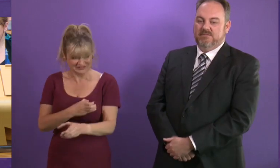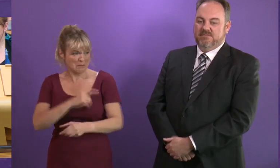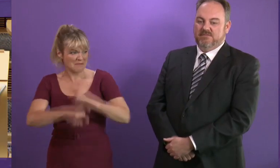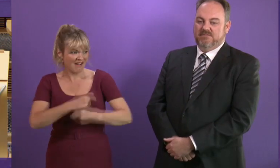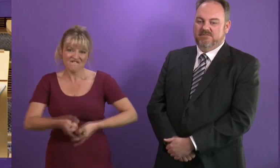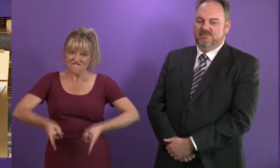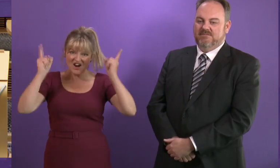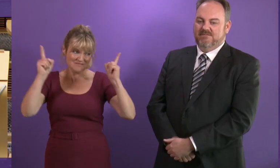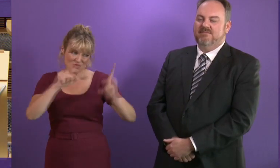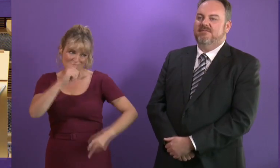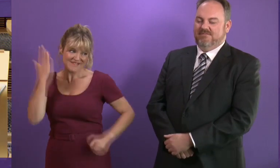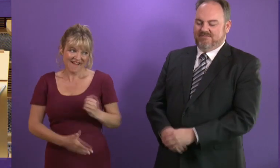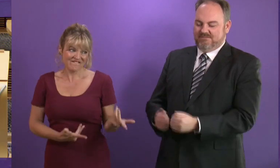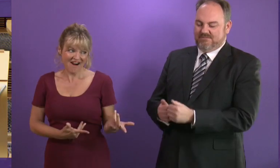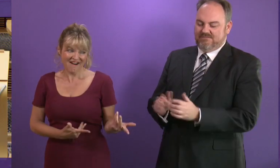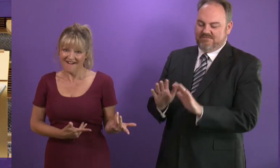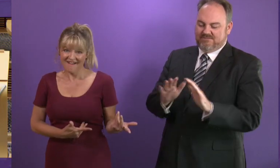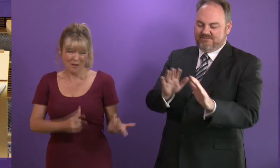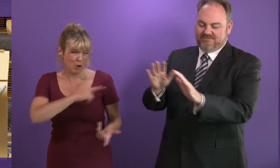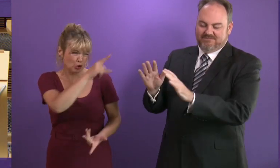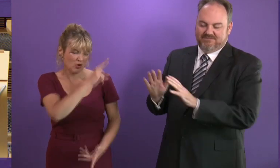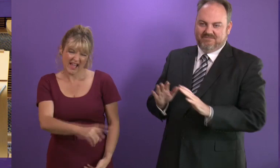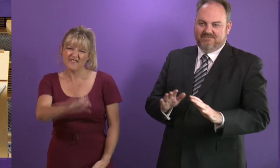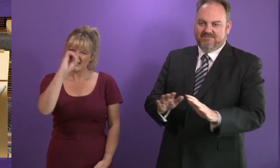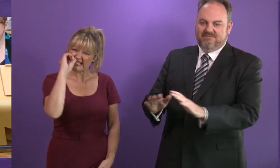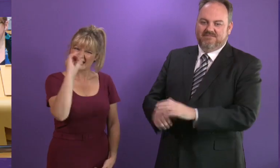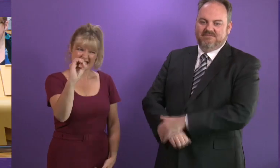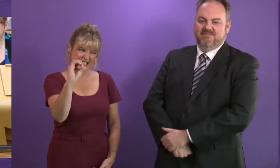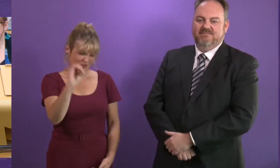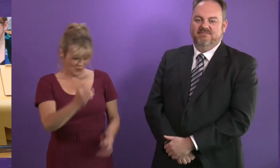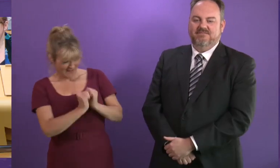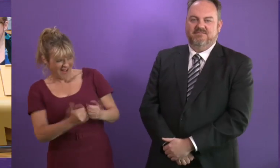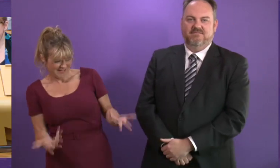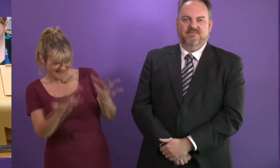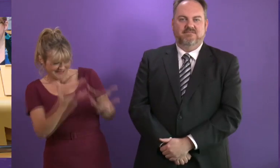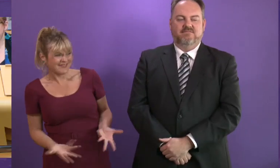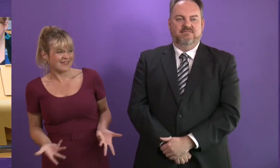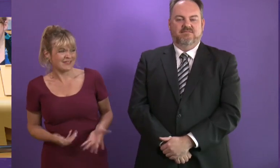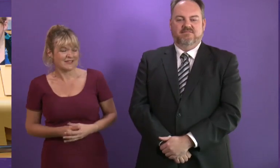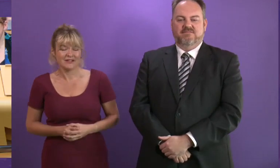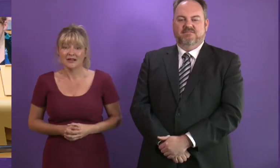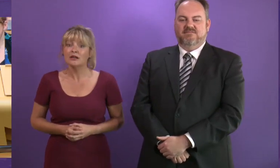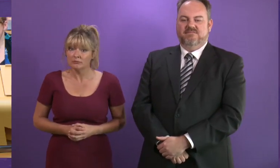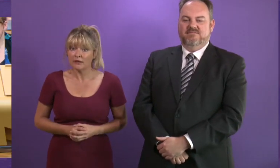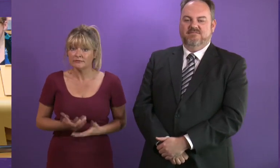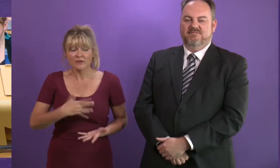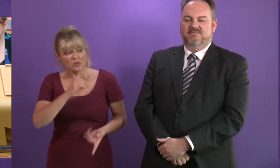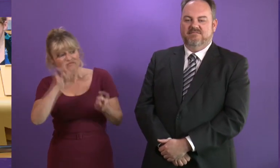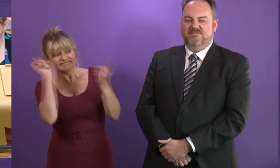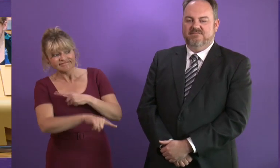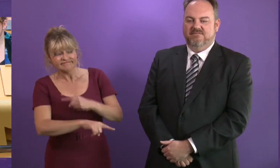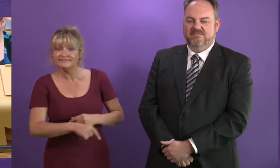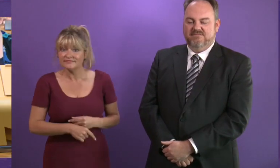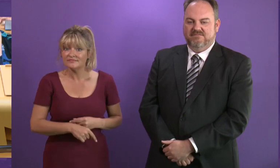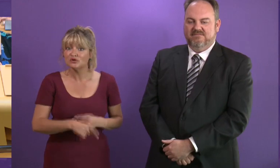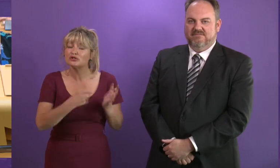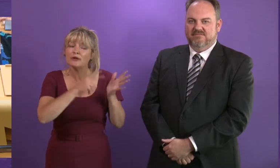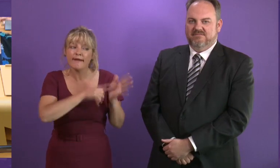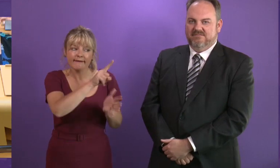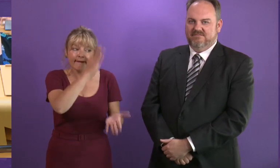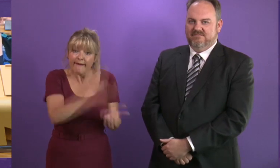I point out to Richard Leonard that it is for Parliament to pass the budgets of this